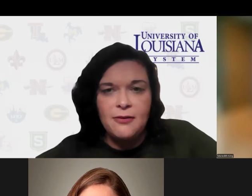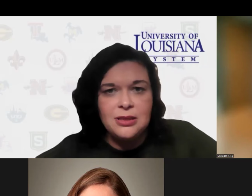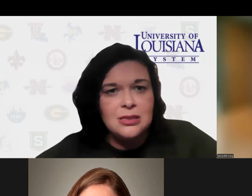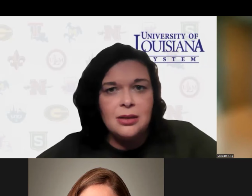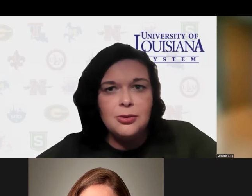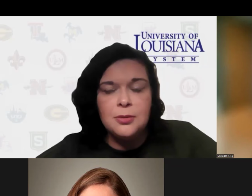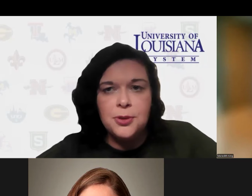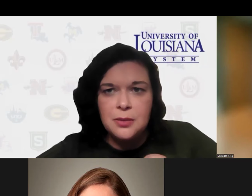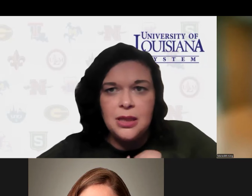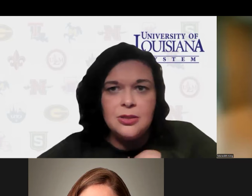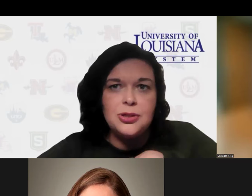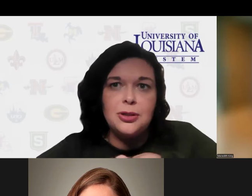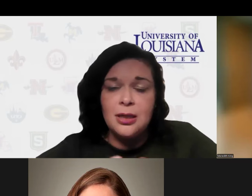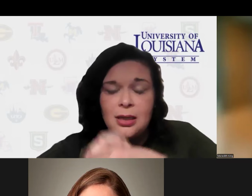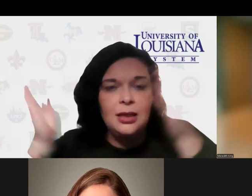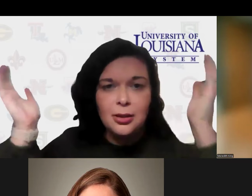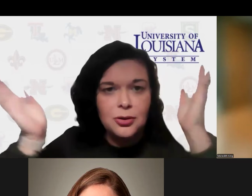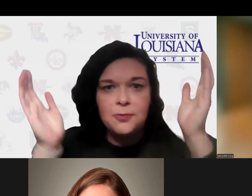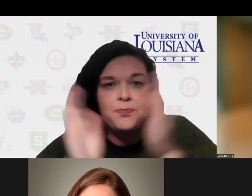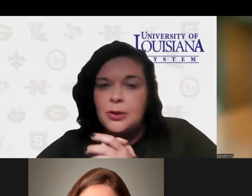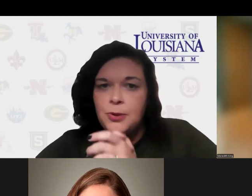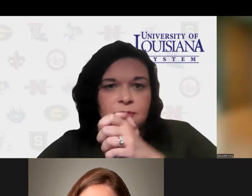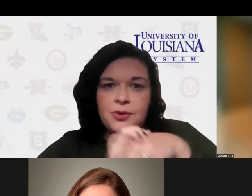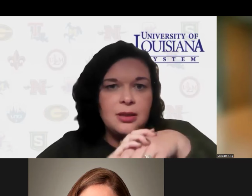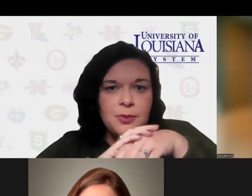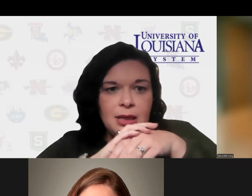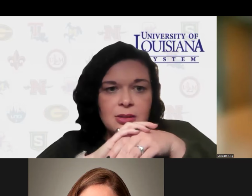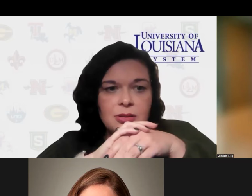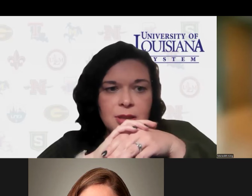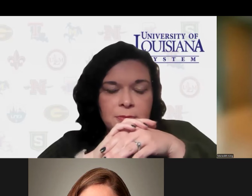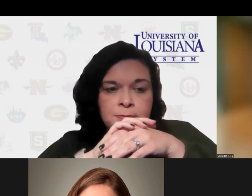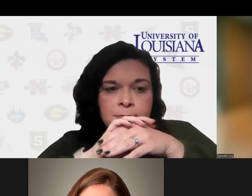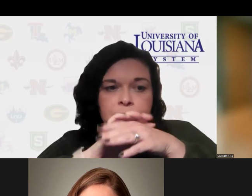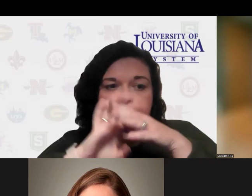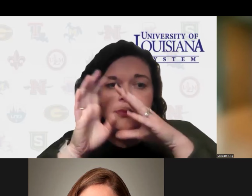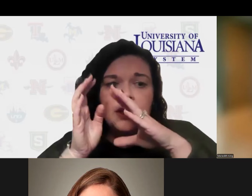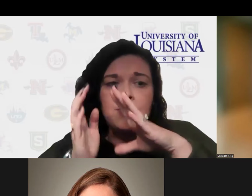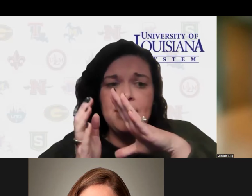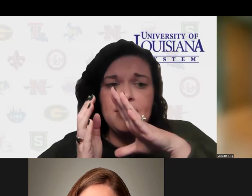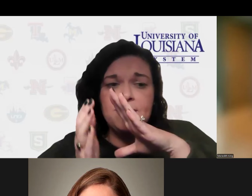graphic designer and brand manager and any other wonderful thing that we ask her to do. We have